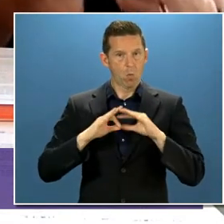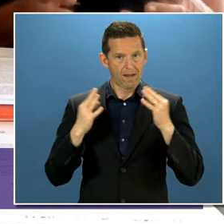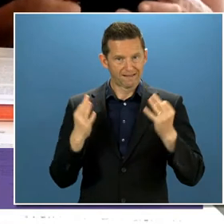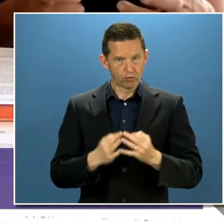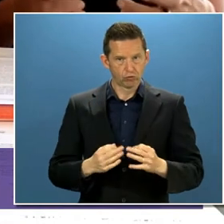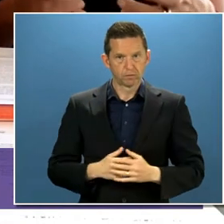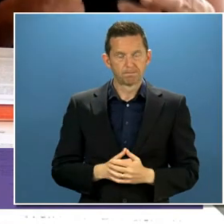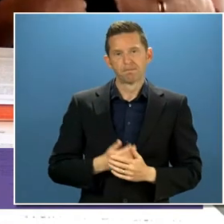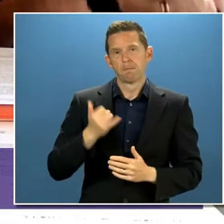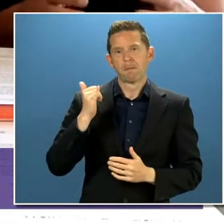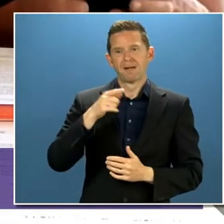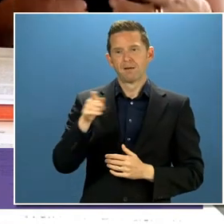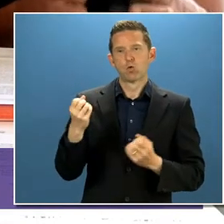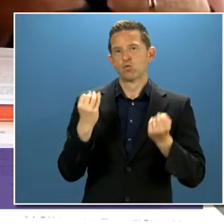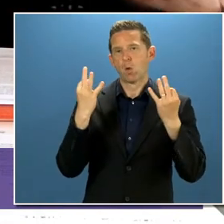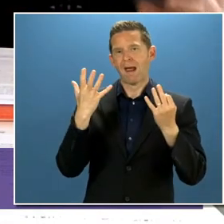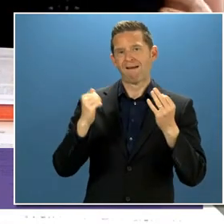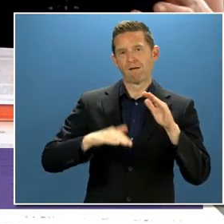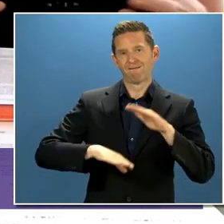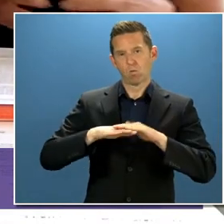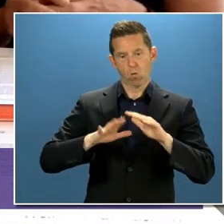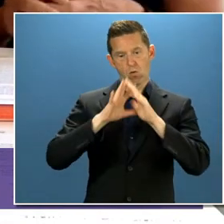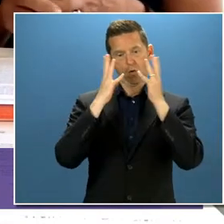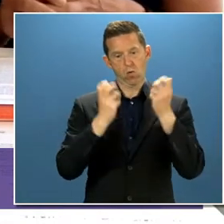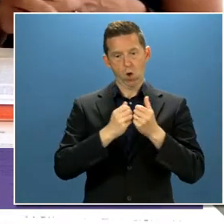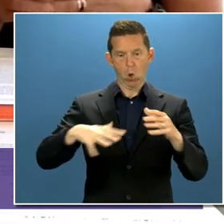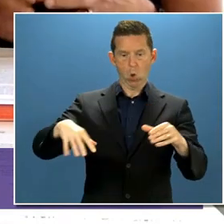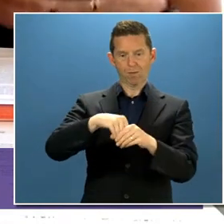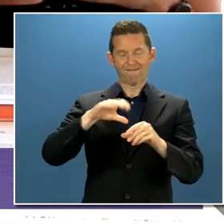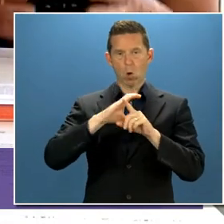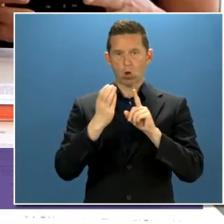have an inclusive culture overall in which case a person with disability